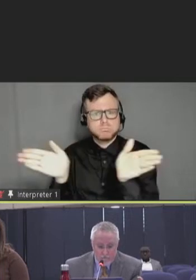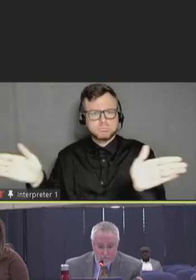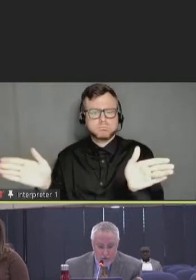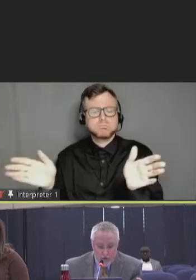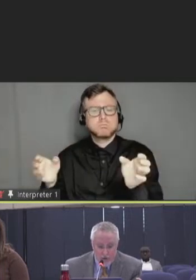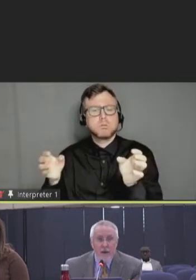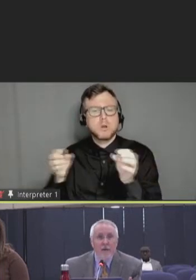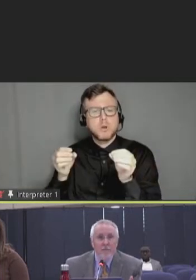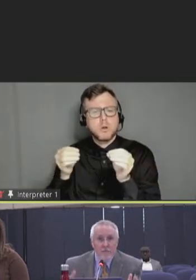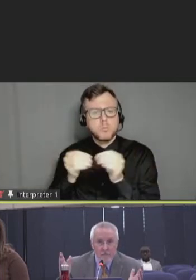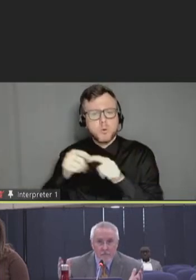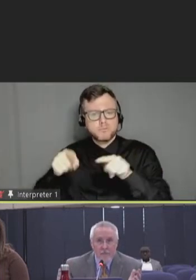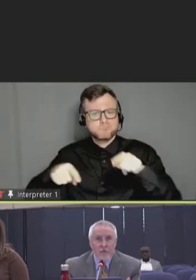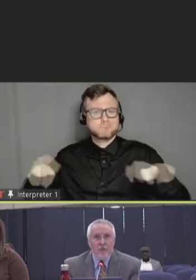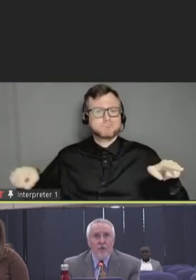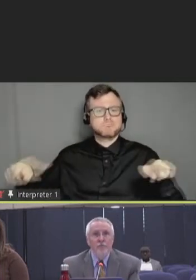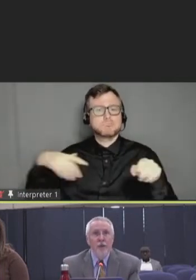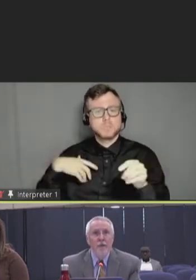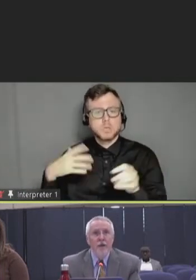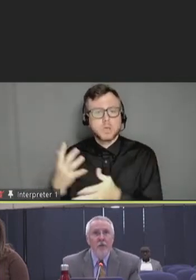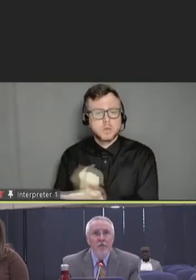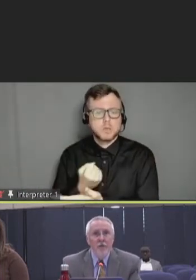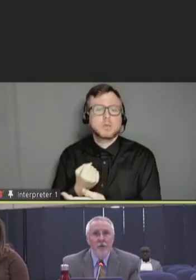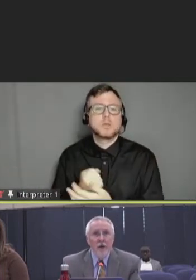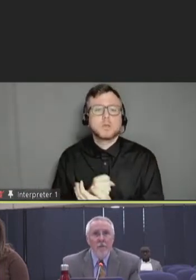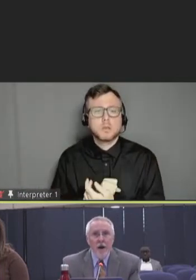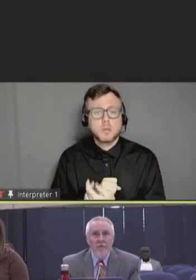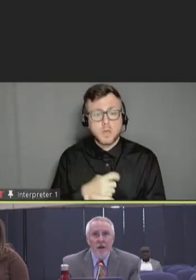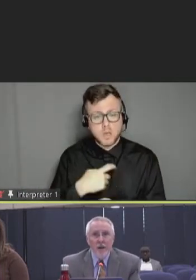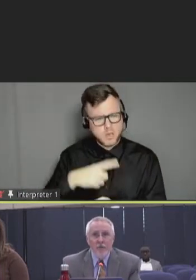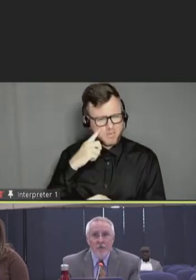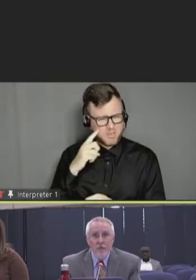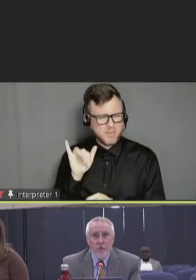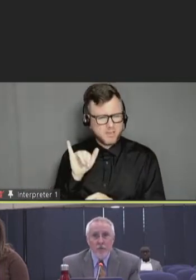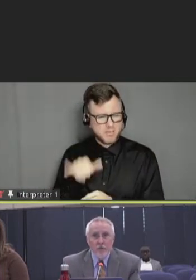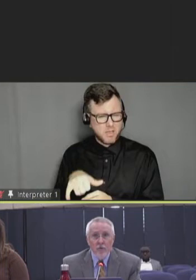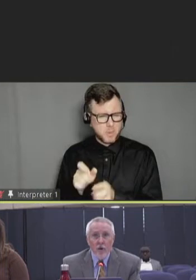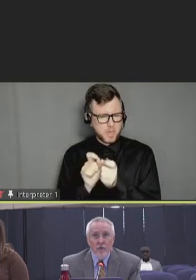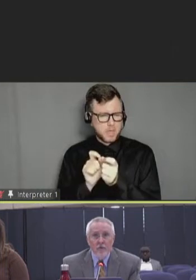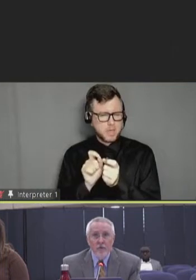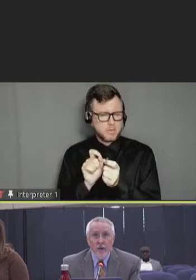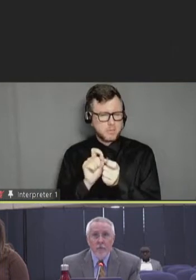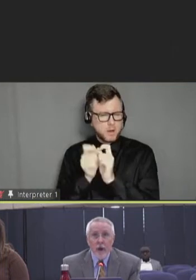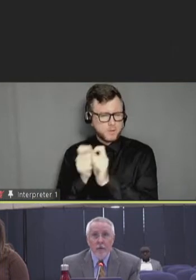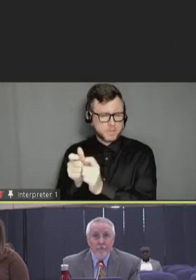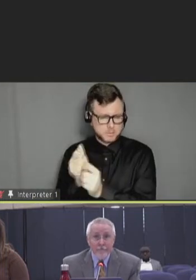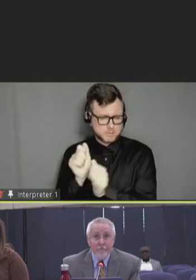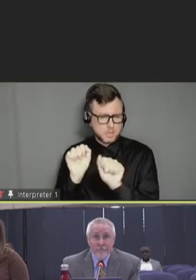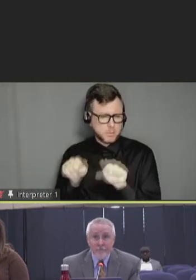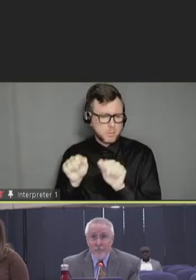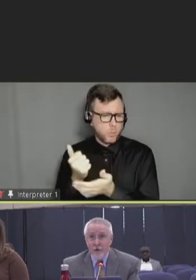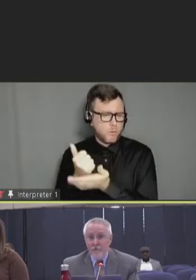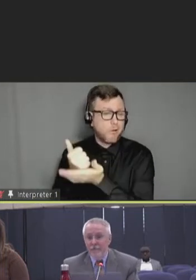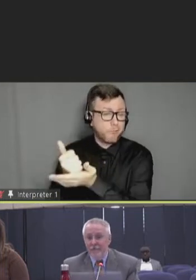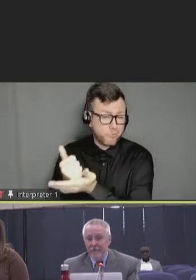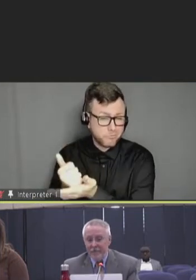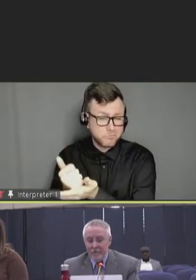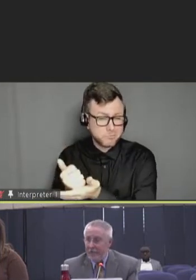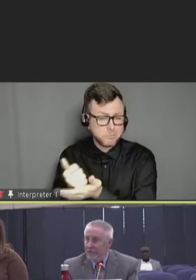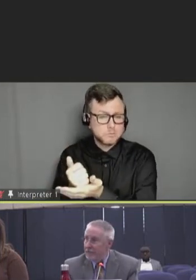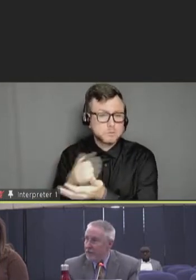Though those might be helpful modifications for all of us to think about.